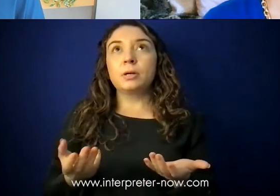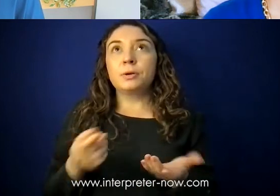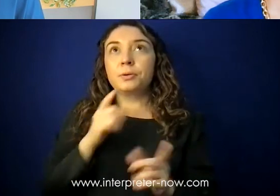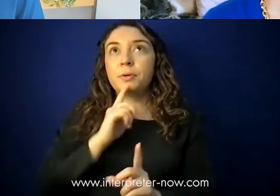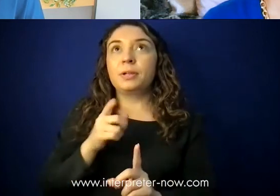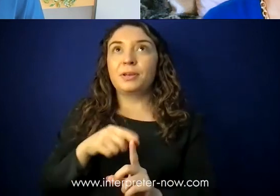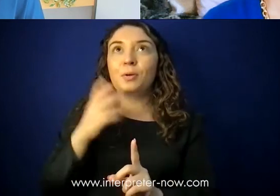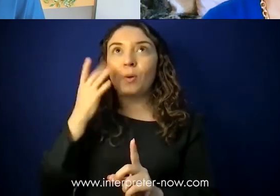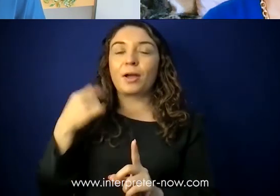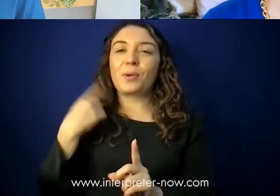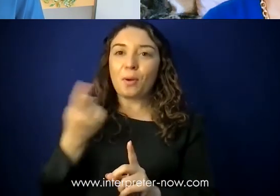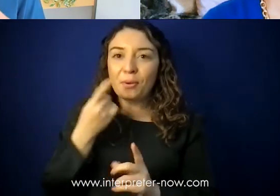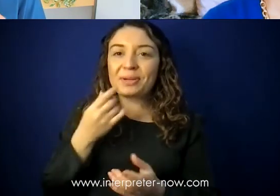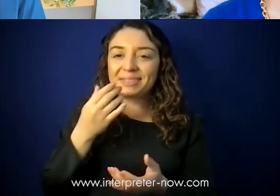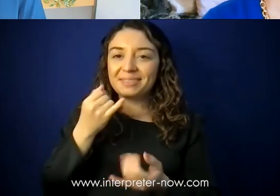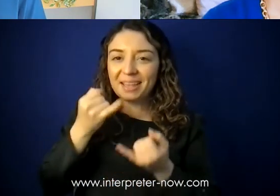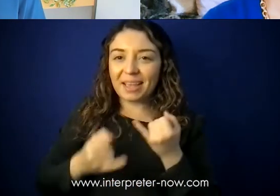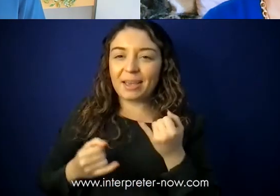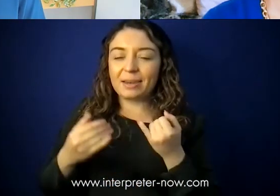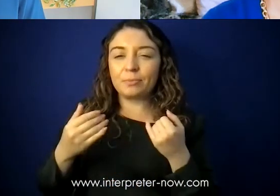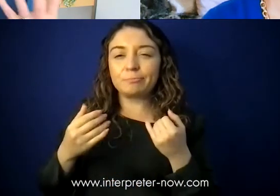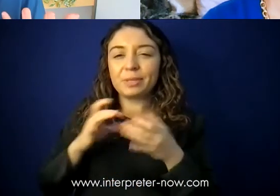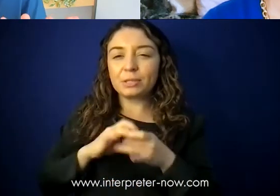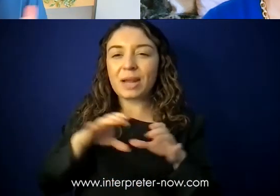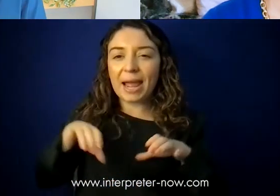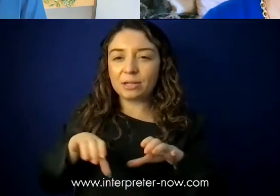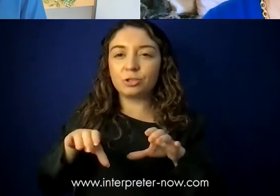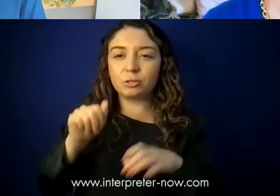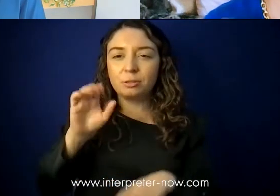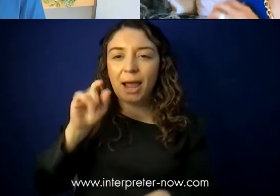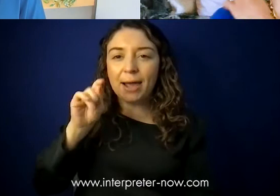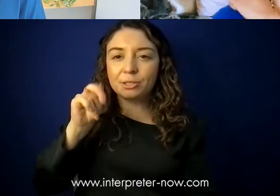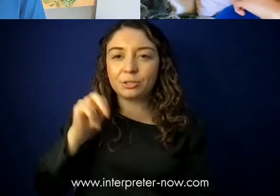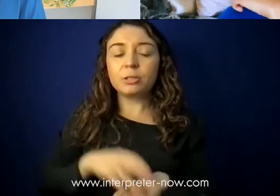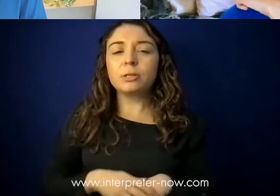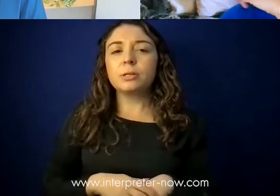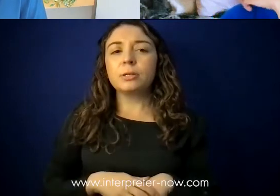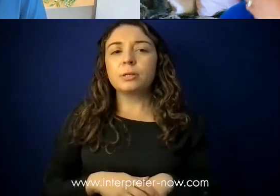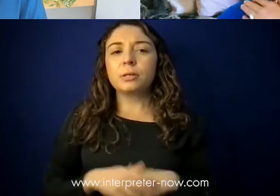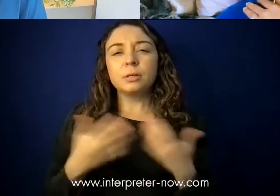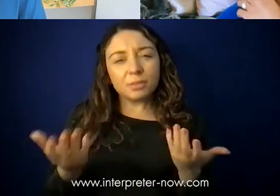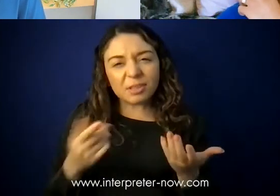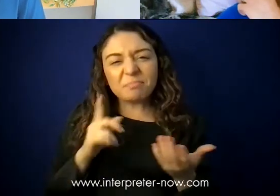with an action. So, given all that we've talked about, I want to ask you, what action would you like people